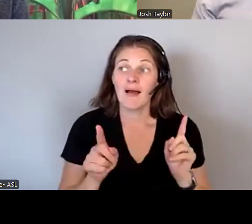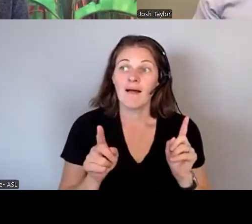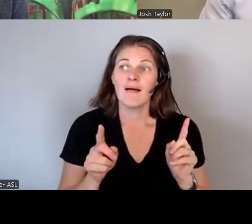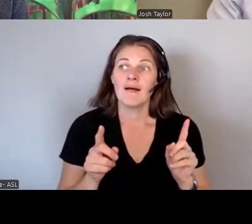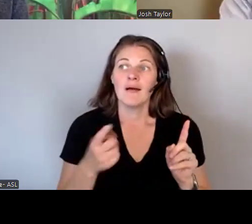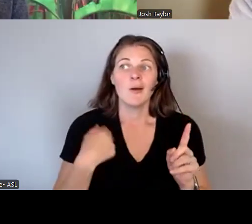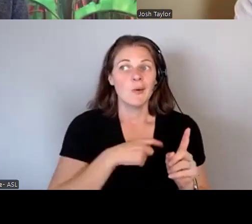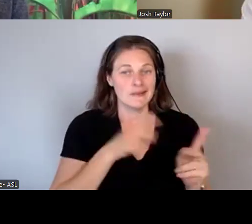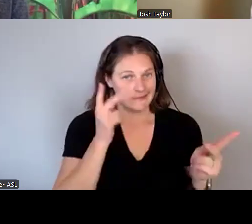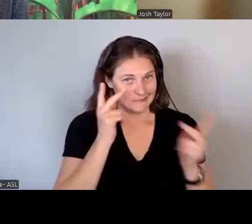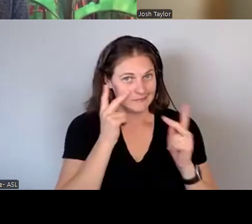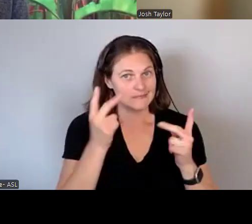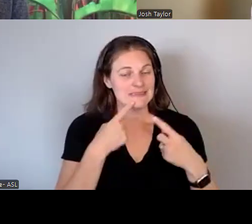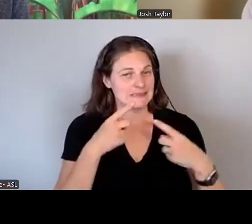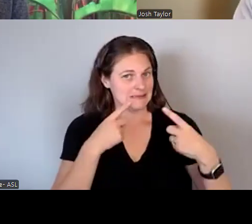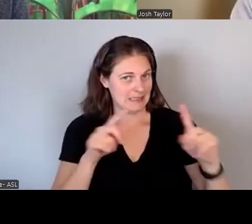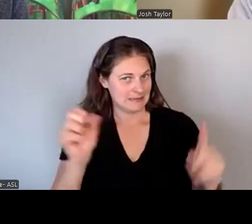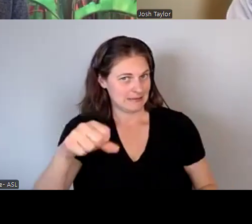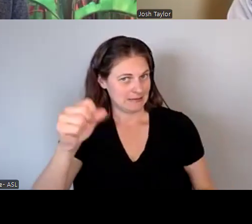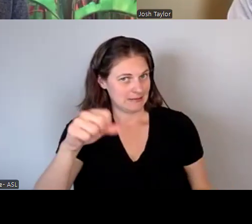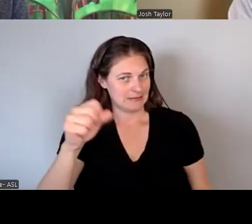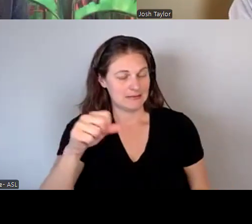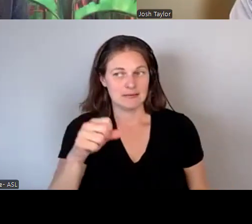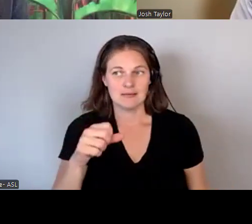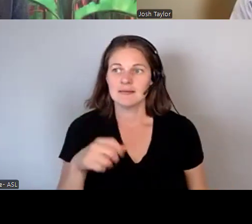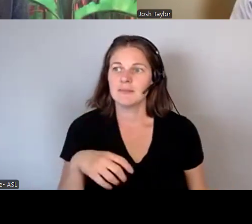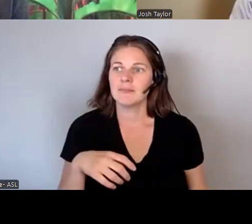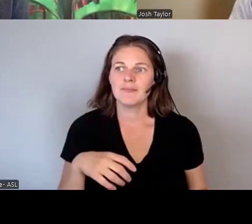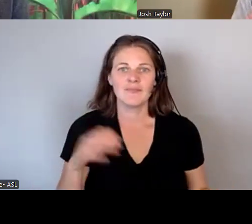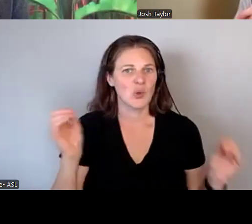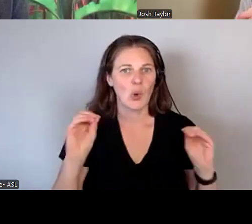a lot of success because nobody is a one-size-fits-all.